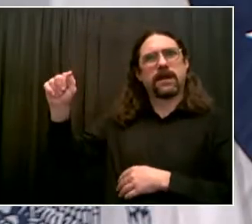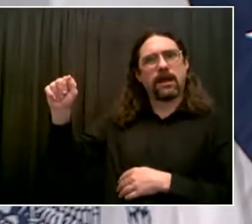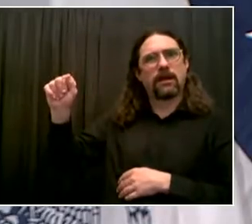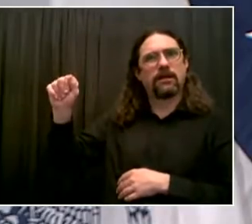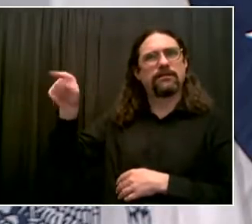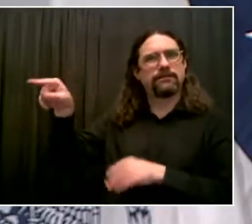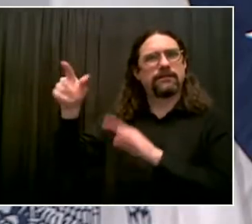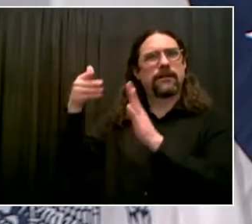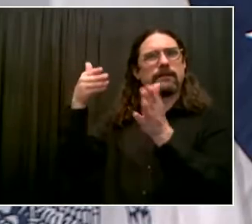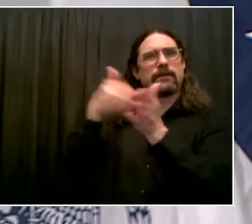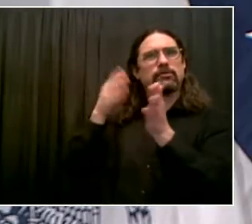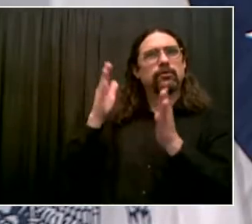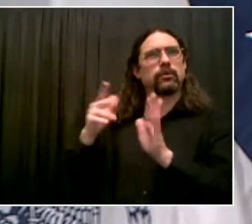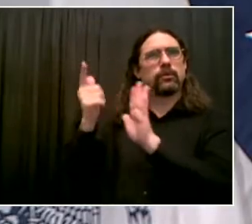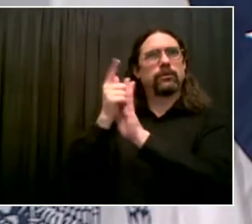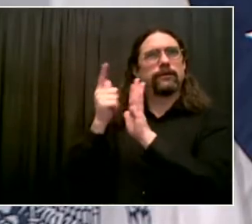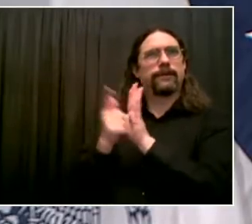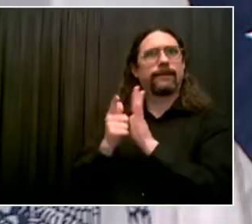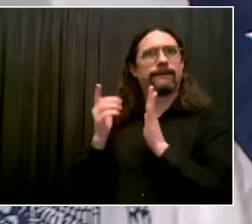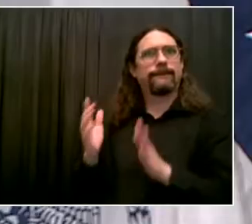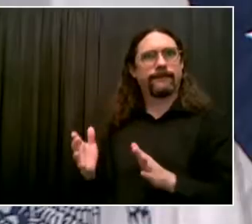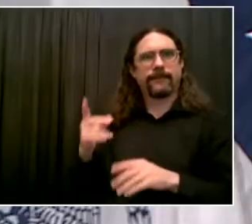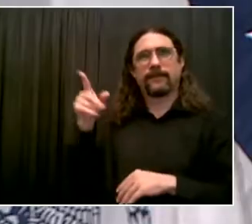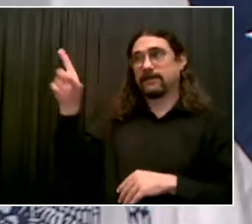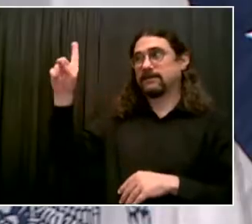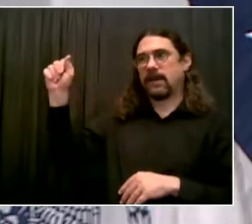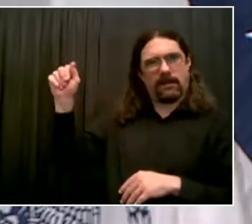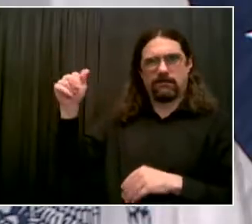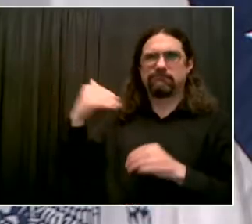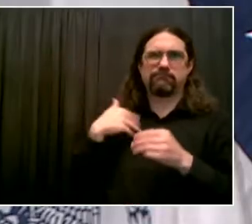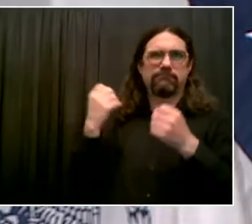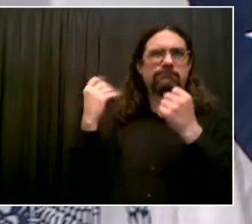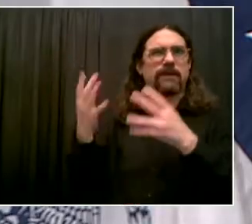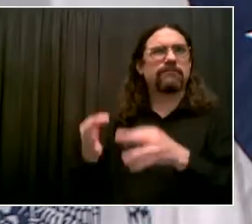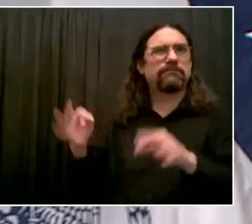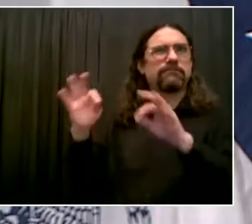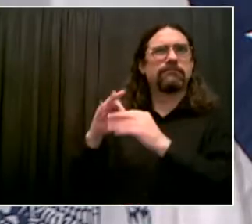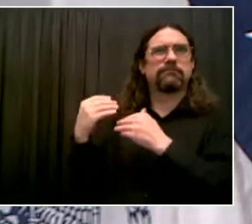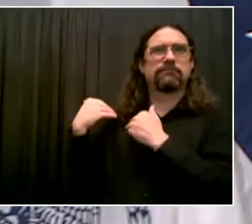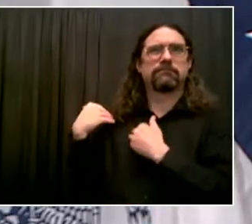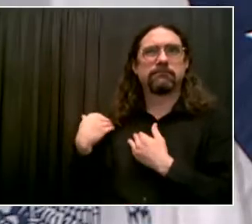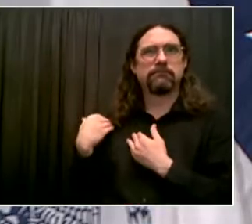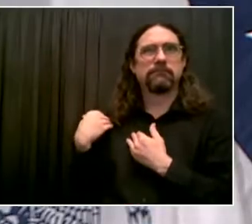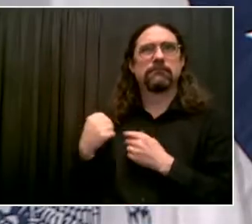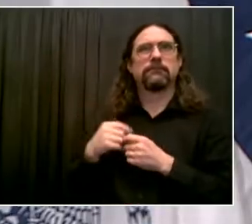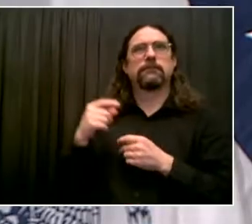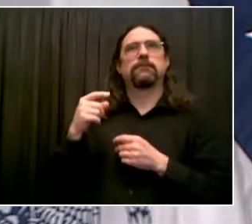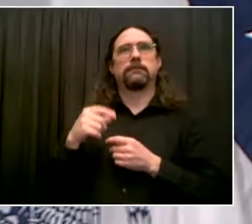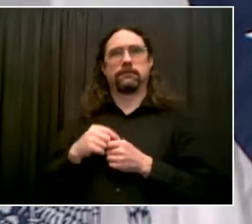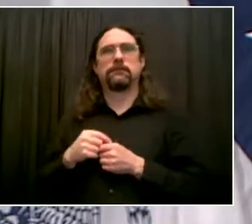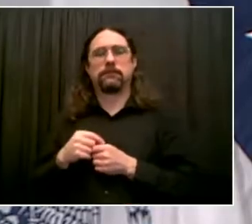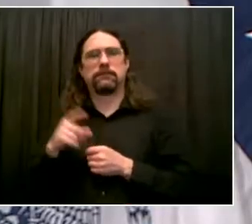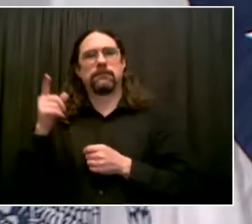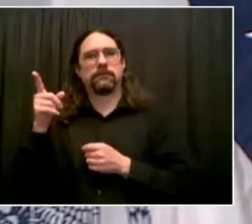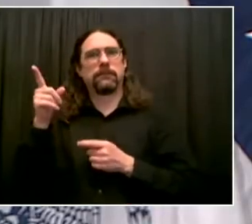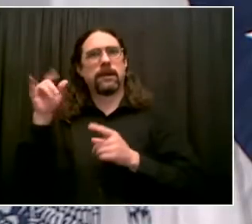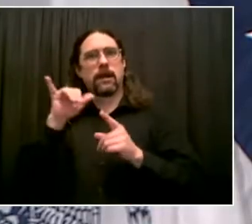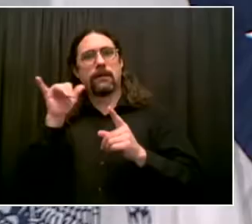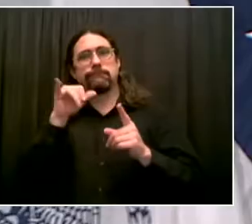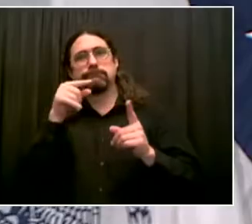DISTRICT ATTORNIES UNDERSTAND WHAT IT TAKES TO CREATE ACCOUNTABILITY TO ENSURE THE